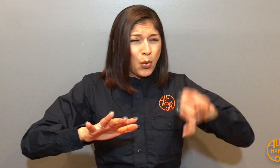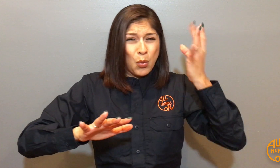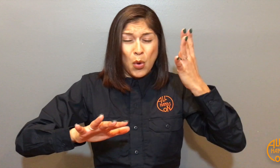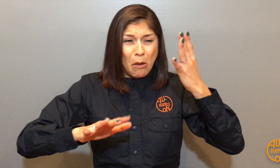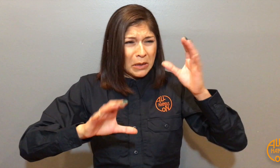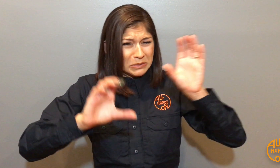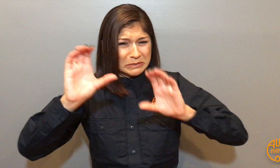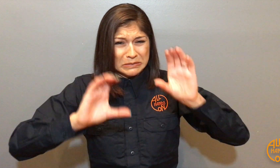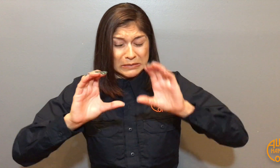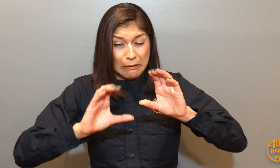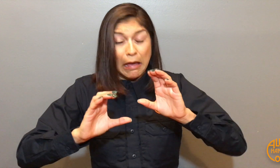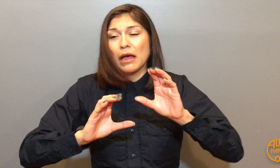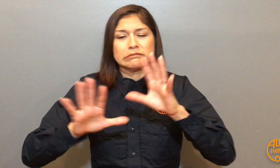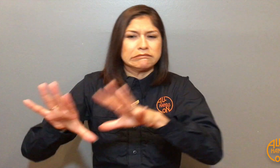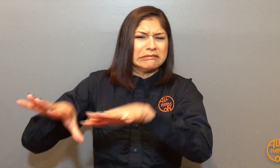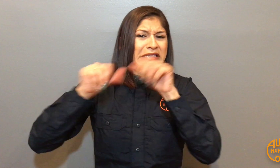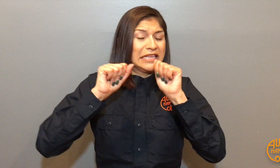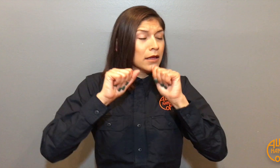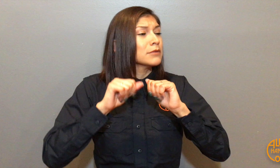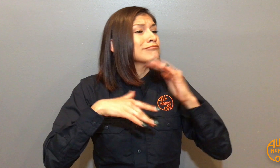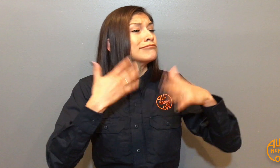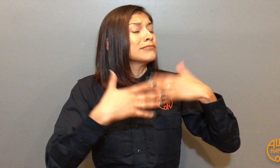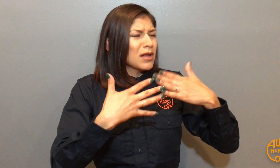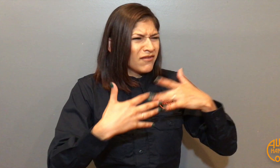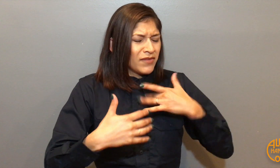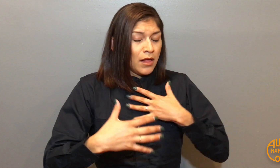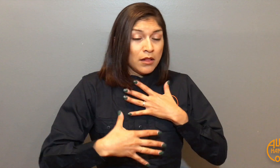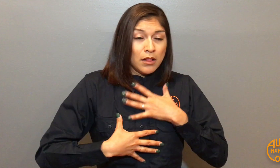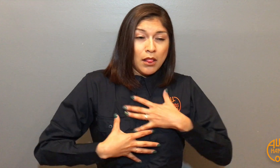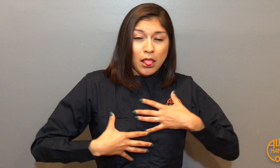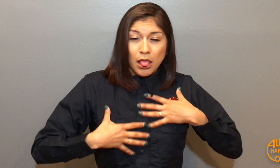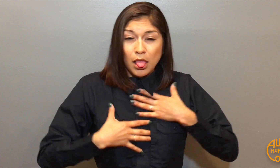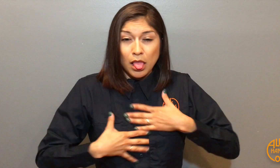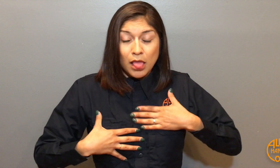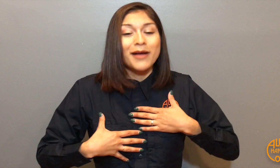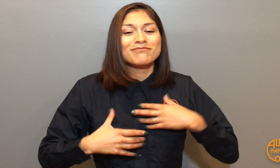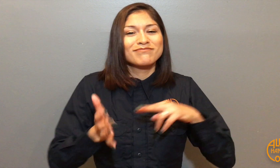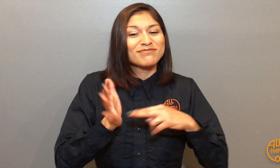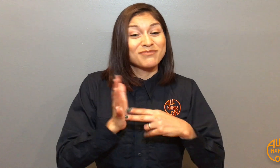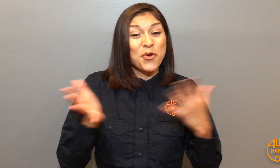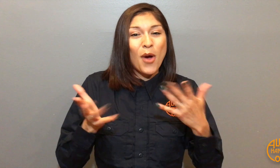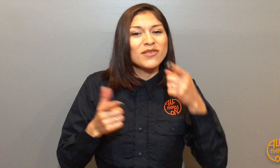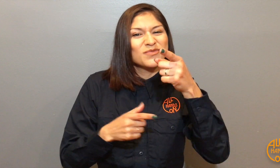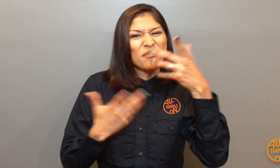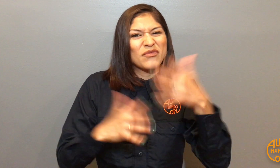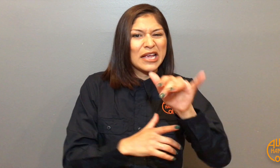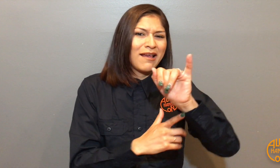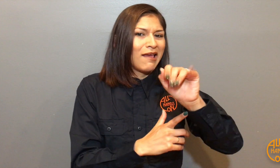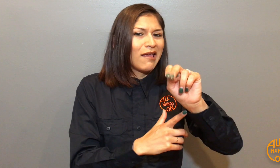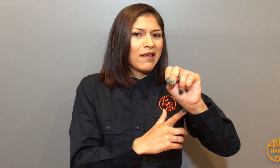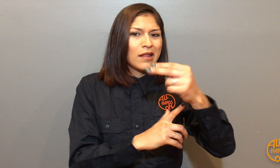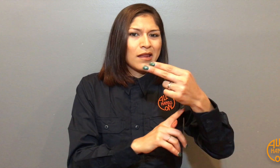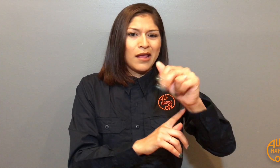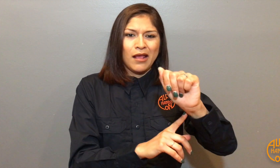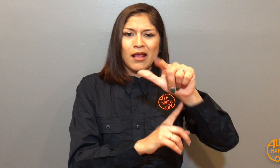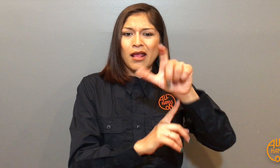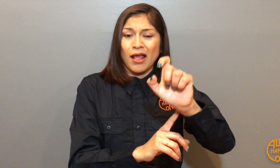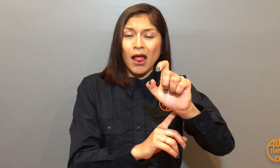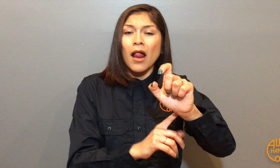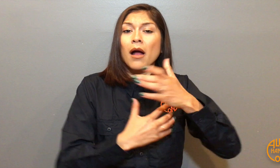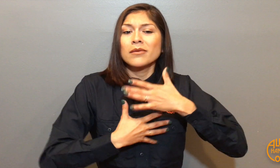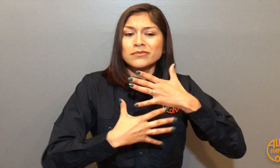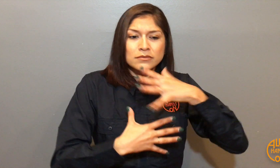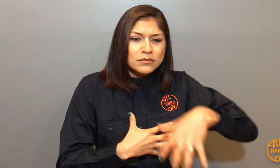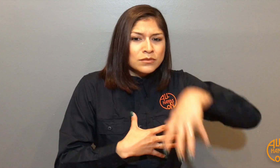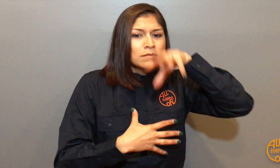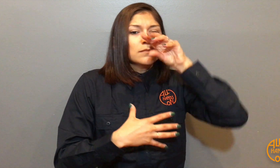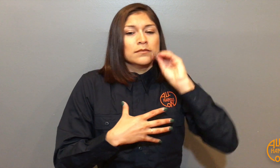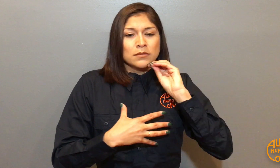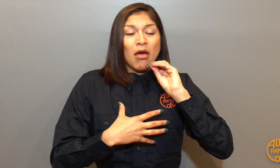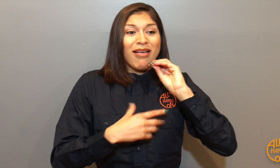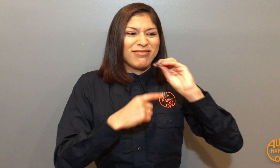fumes it could be that you have inhalation poisoning it's possible that